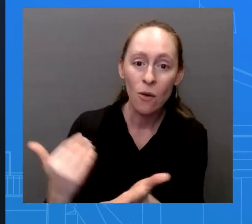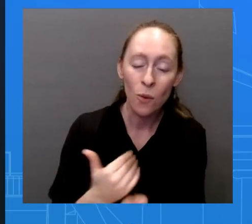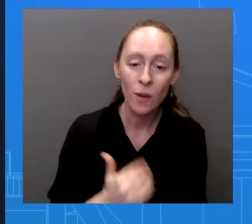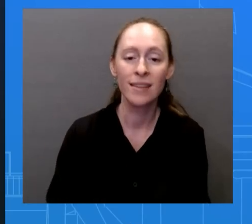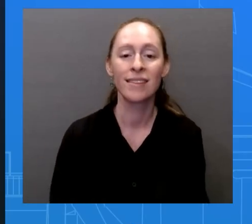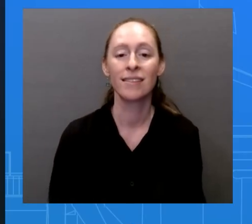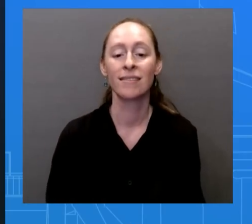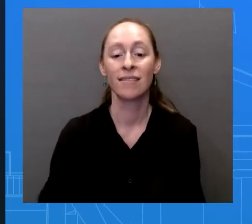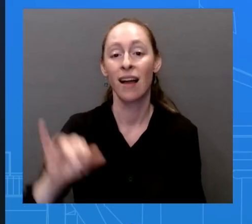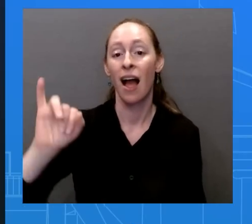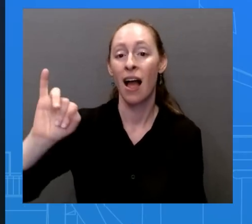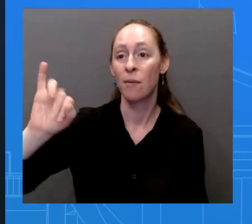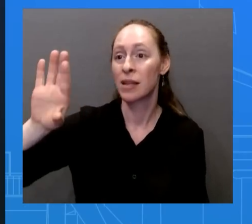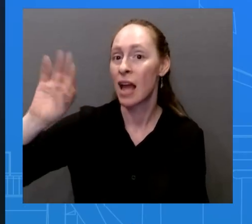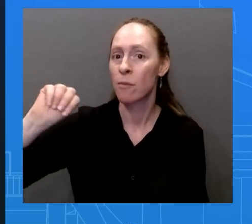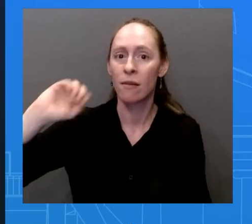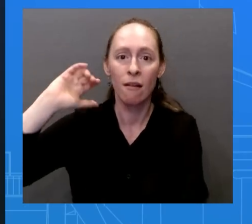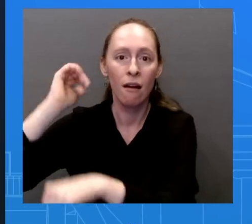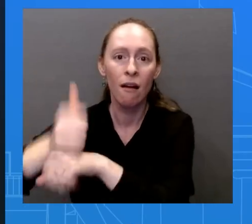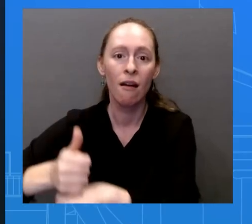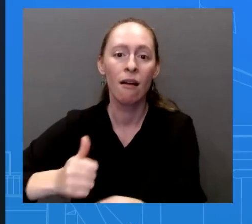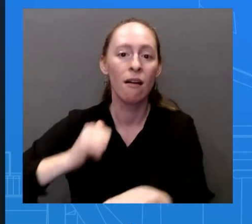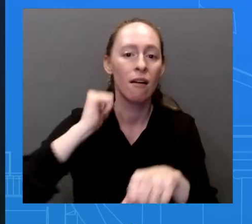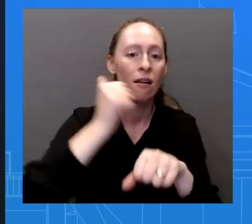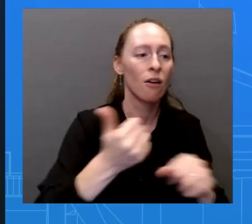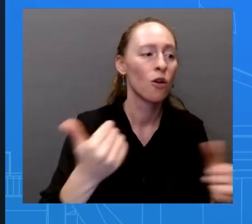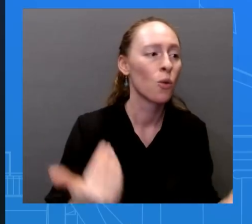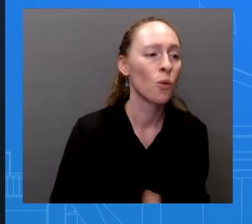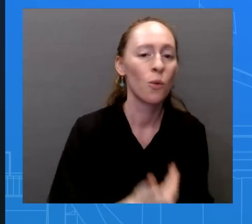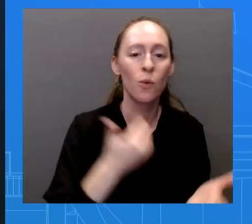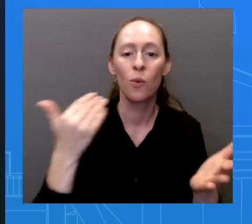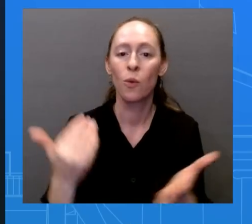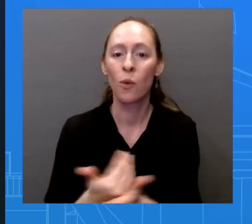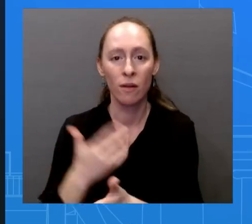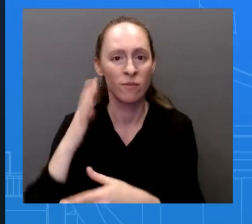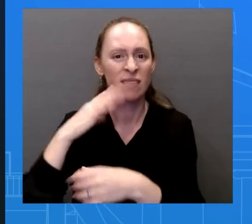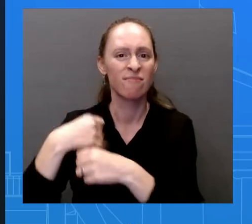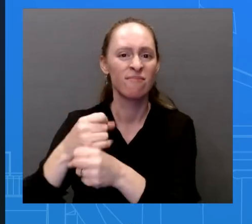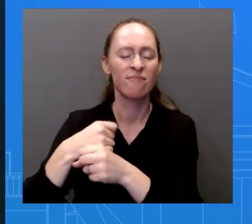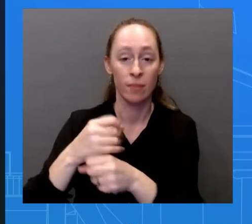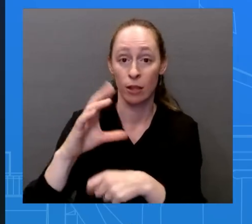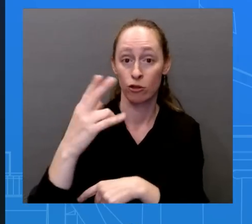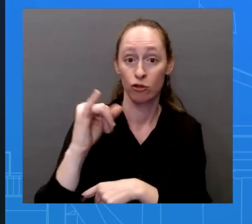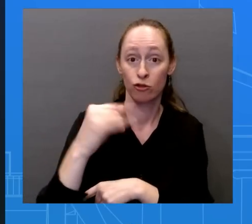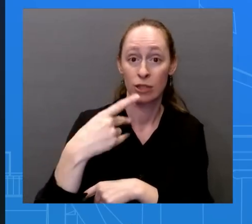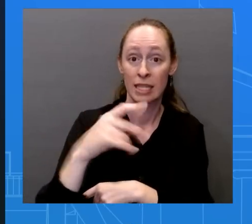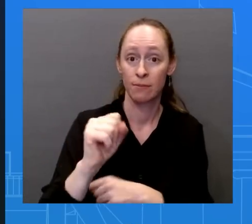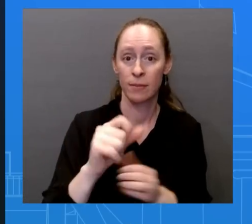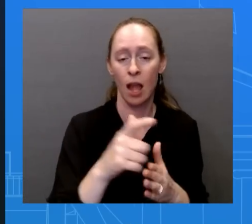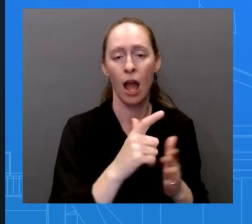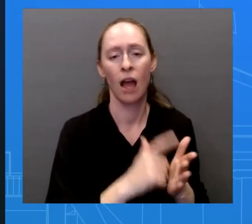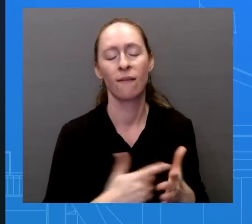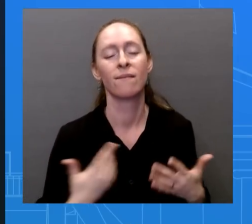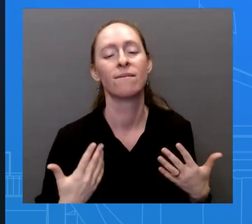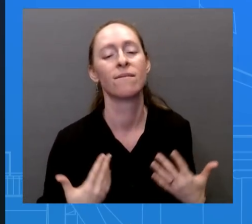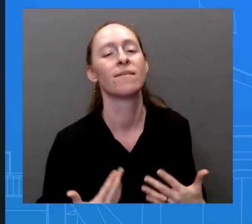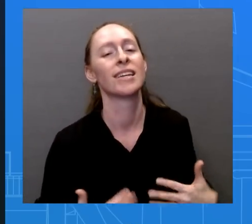is going to, again, secure us -- really secure and protect our national security,